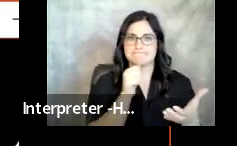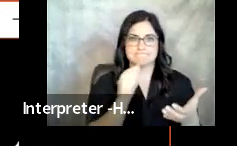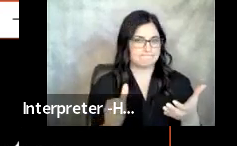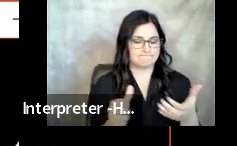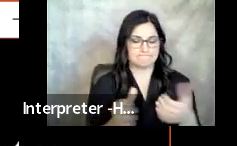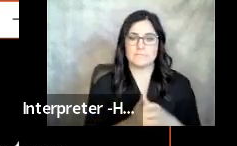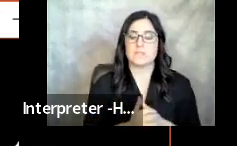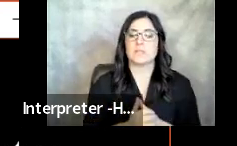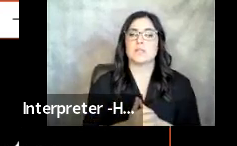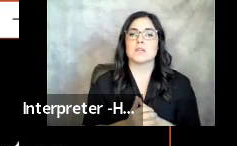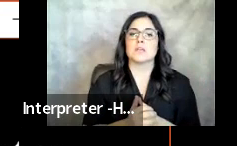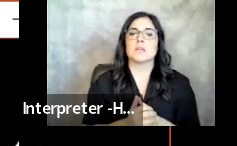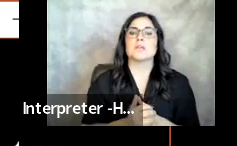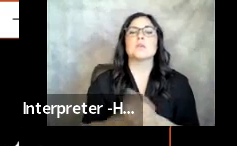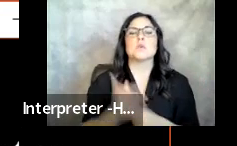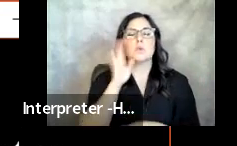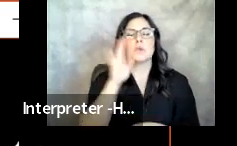So we'll we'll come back to that in a little bit.